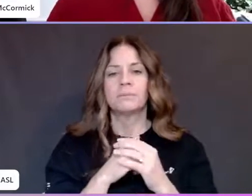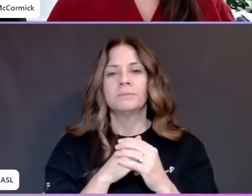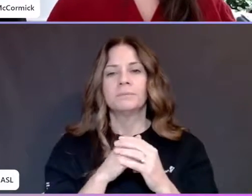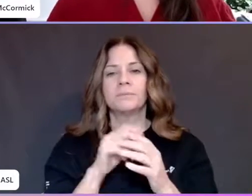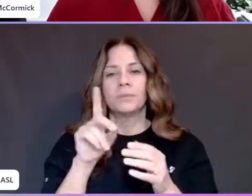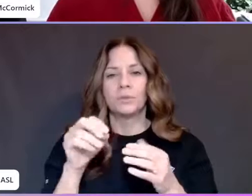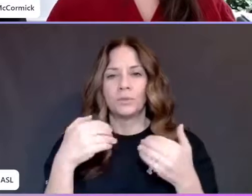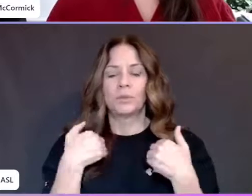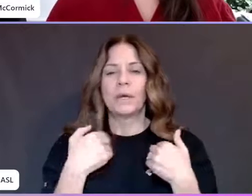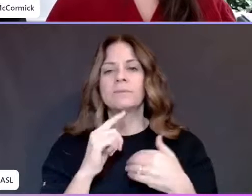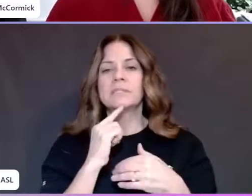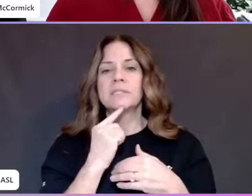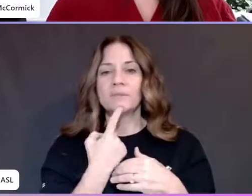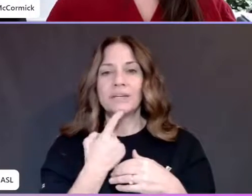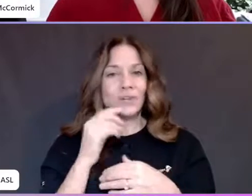[Heidi Kelly-Gibson]